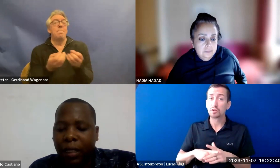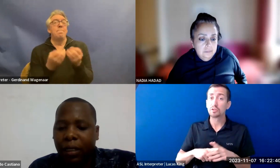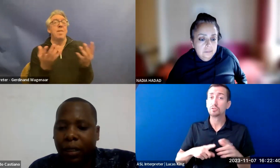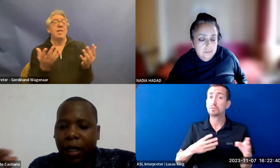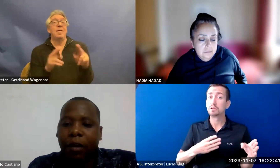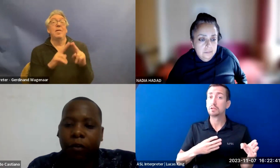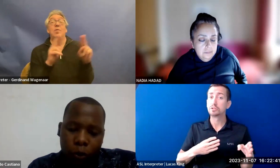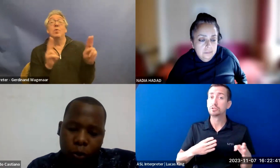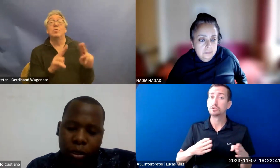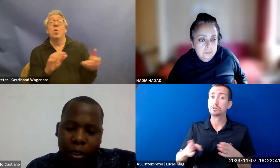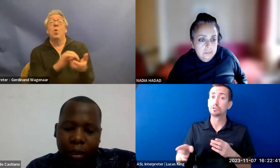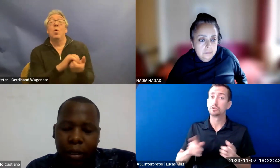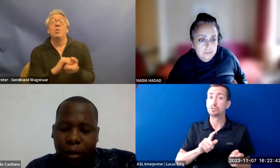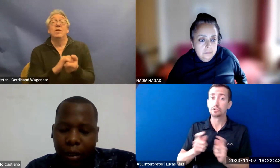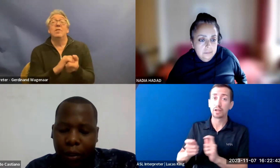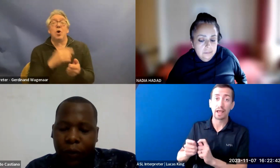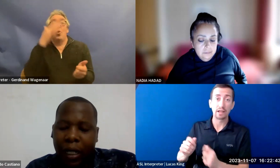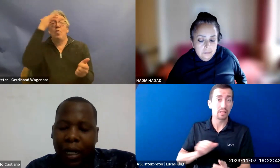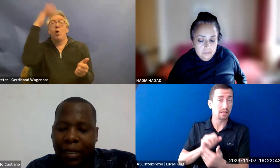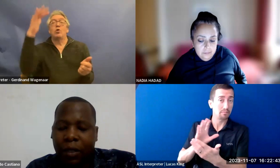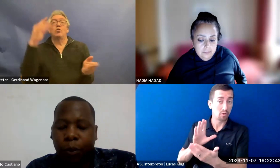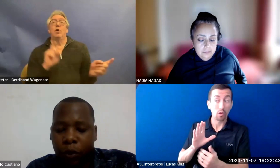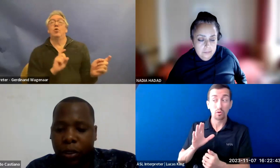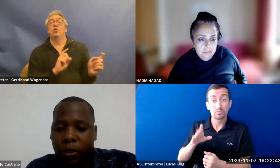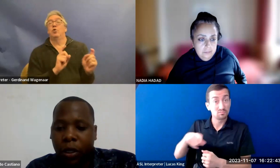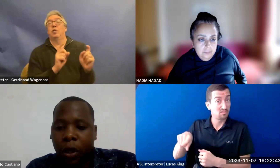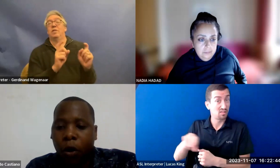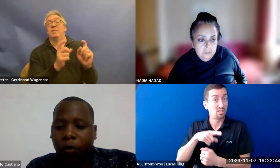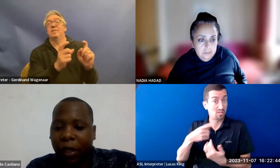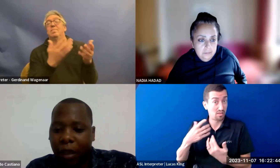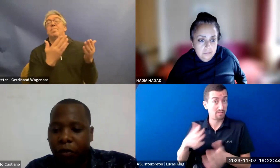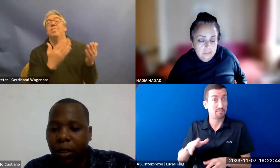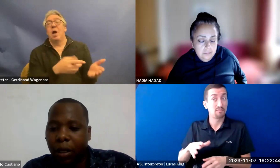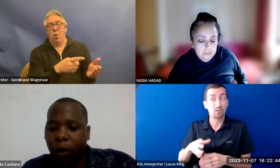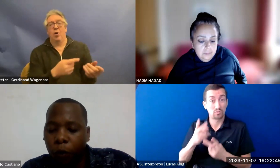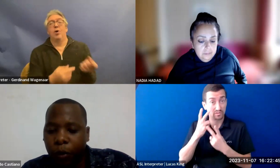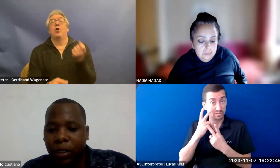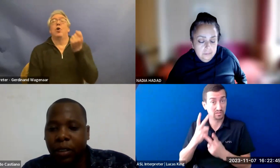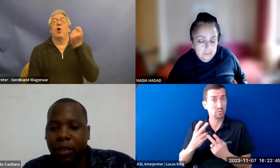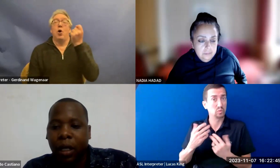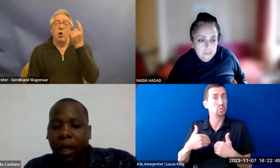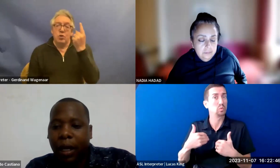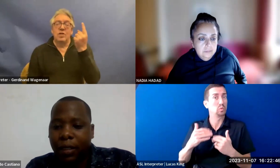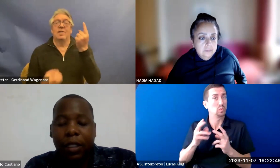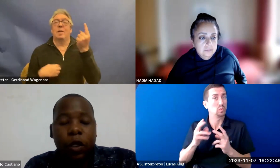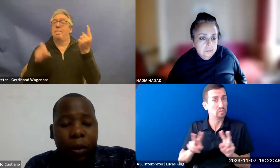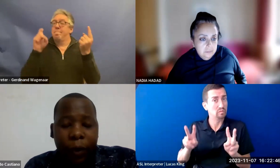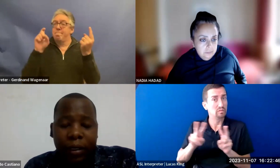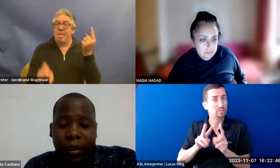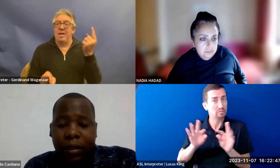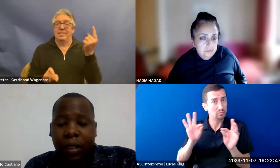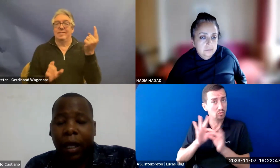So I think they have also seen or realized the importance of having OPDs as equal partners.